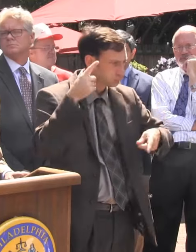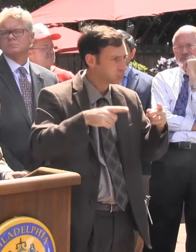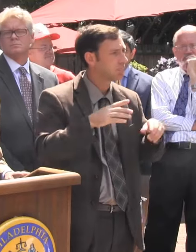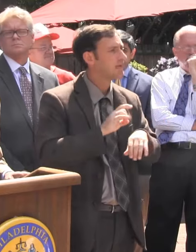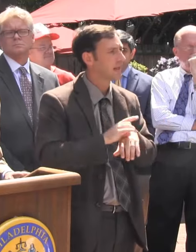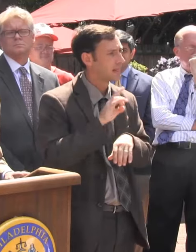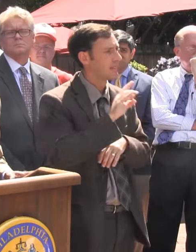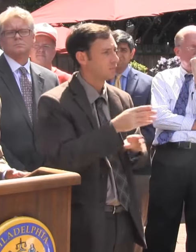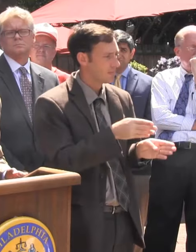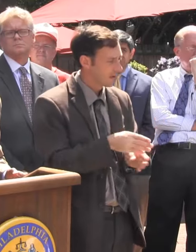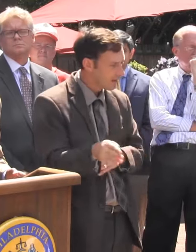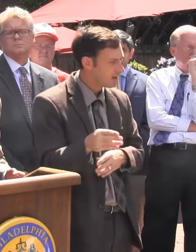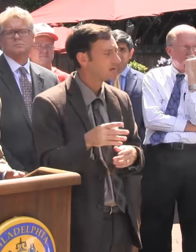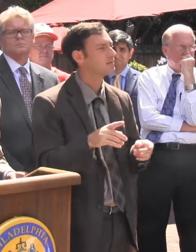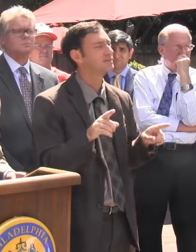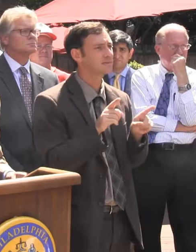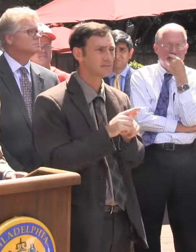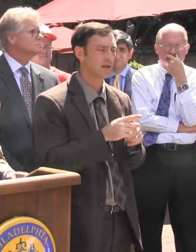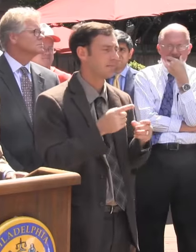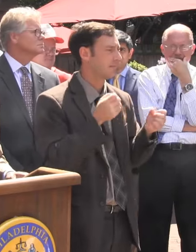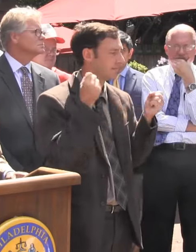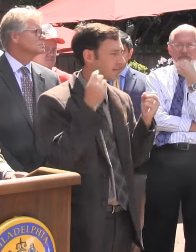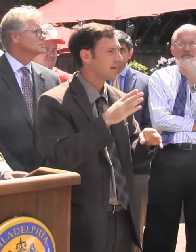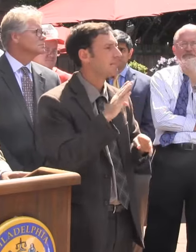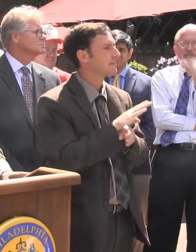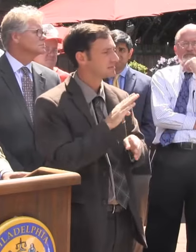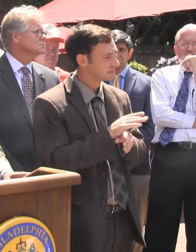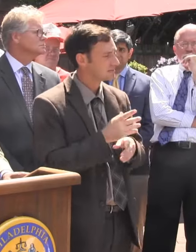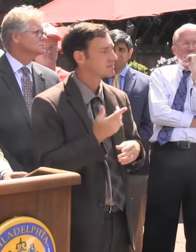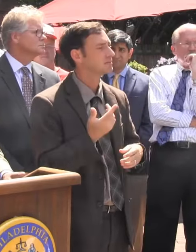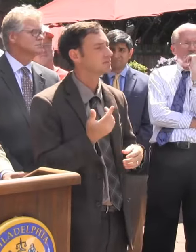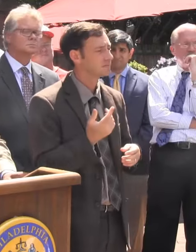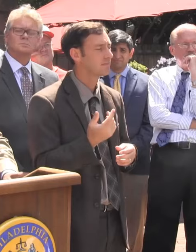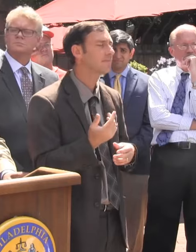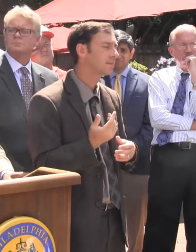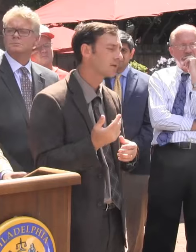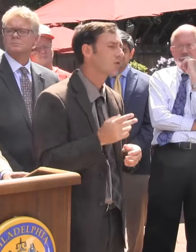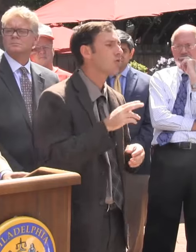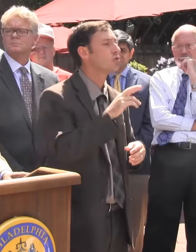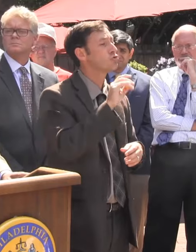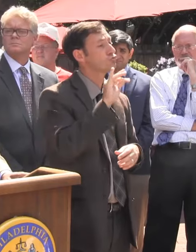so as we are with any number of businesses probably the Reading Terminal Market is here